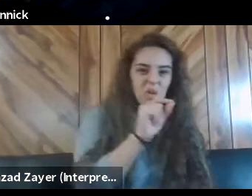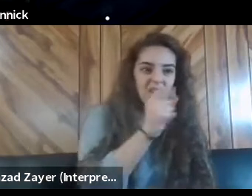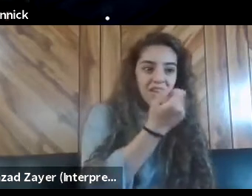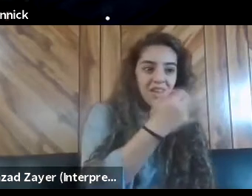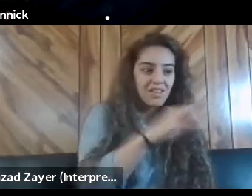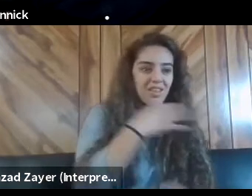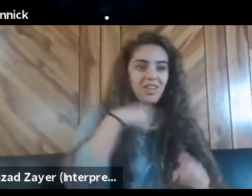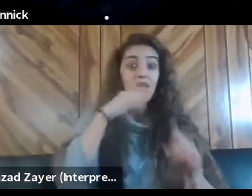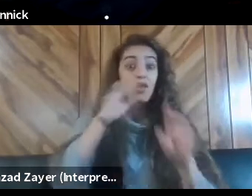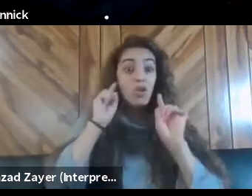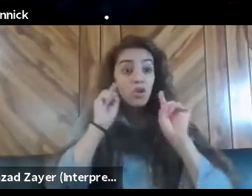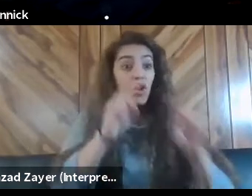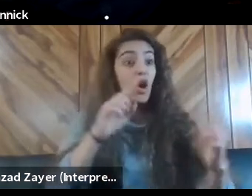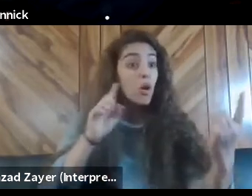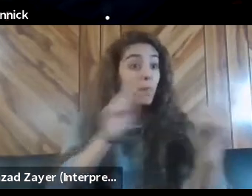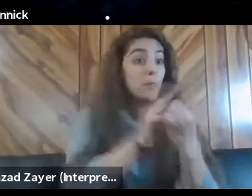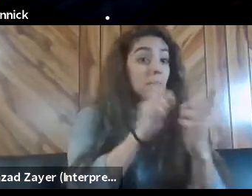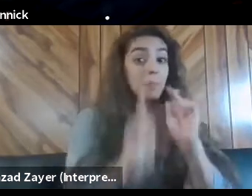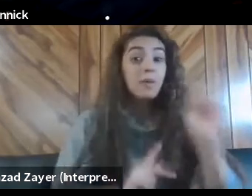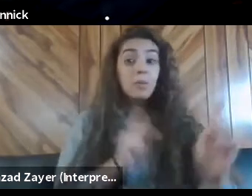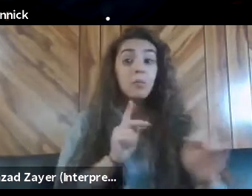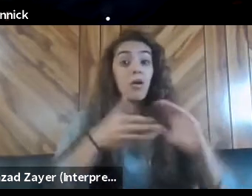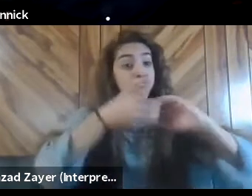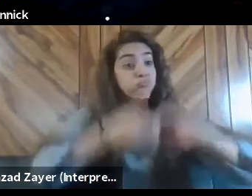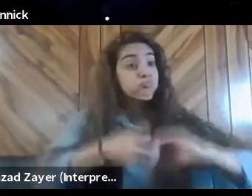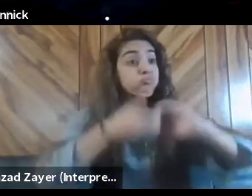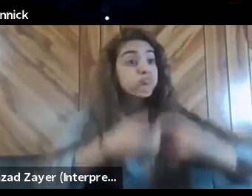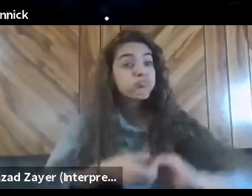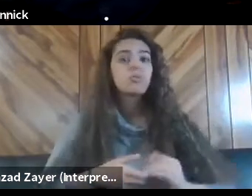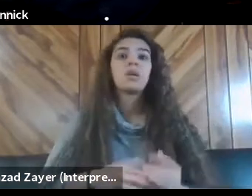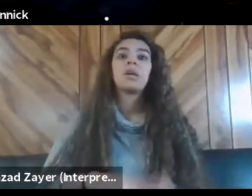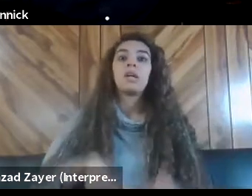friends. Now I'm saying no, simply depart, stay away. He's